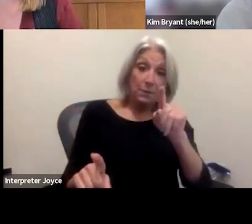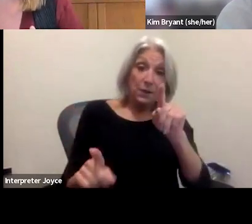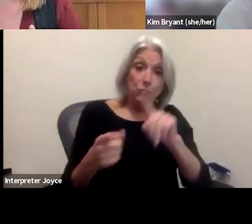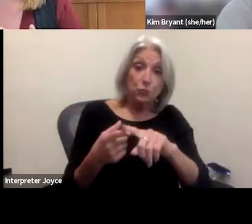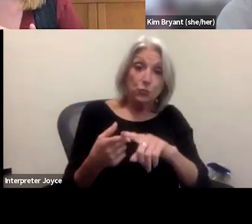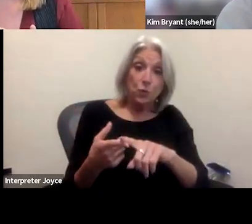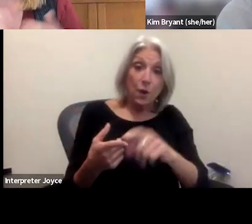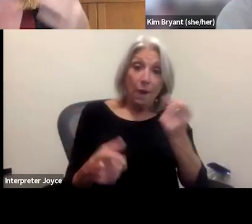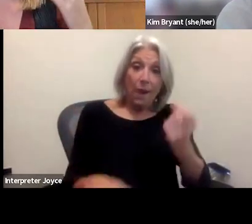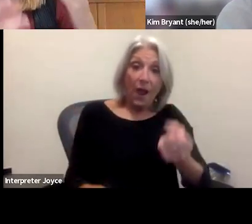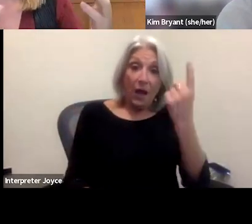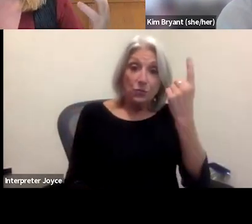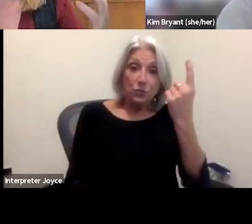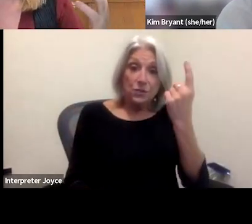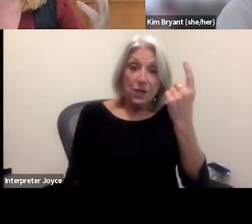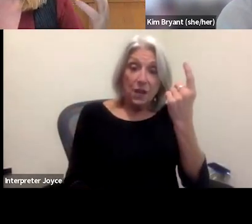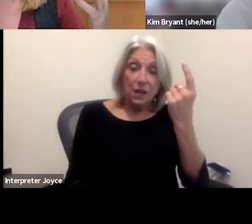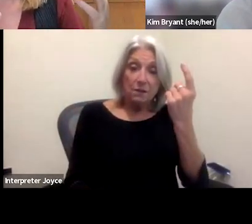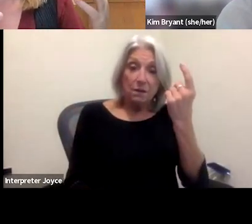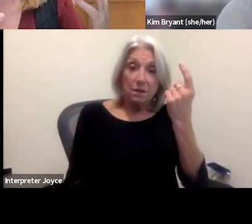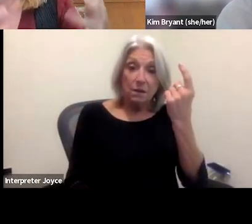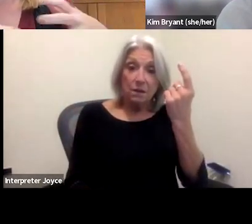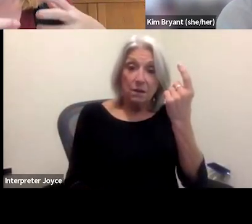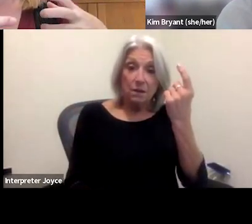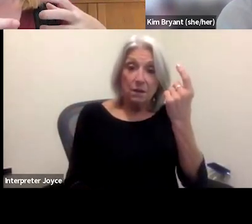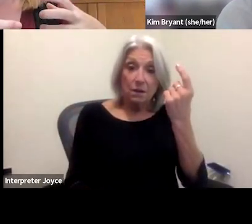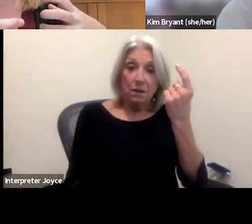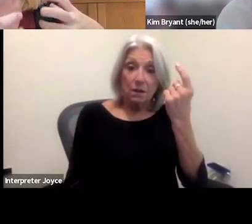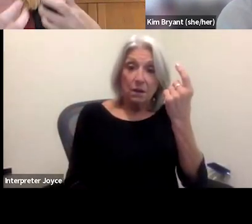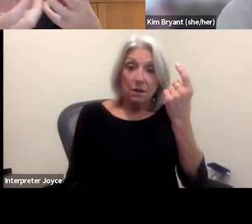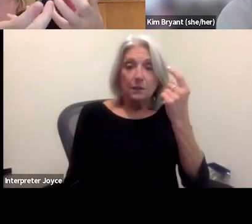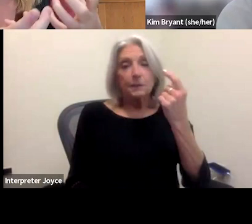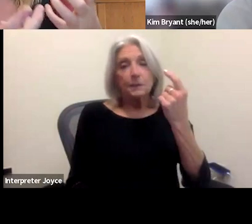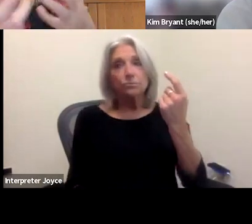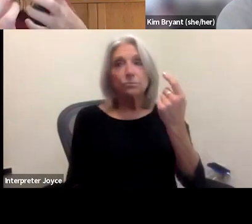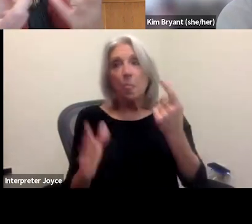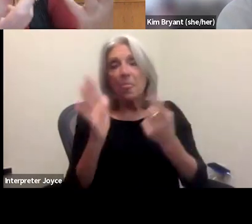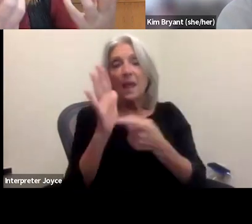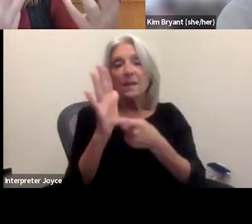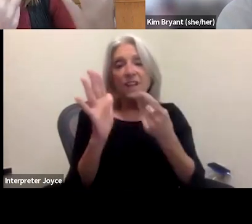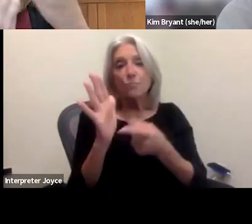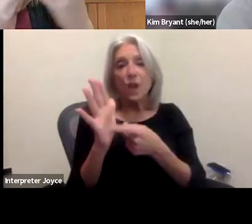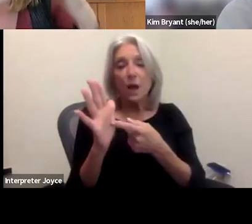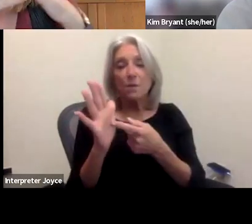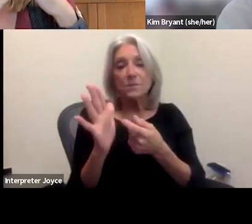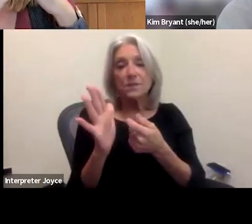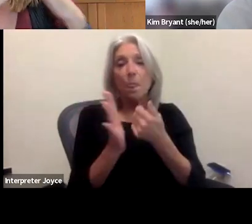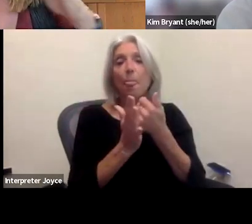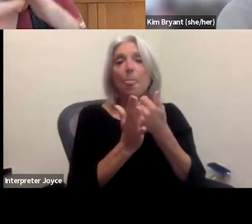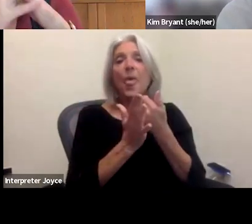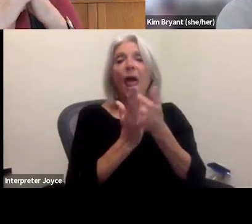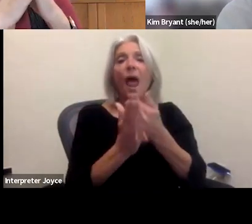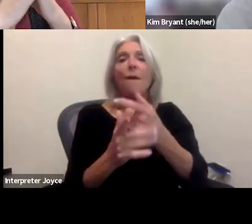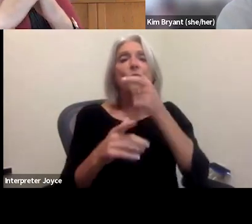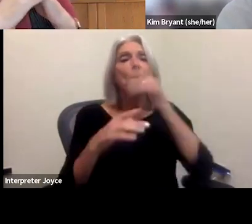and sometimes help from those community partners in developing